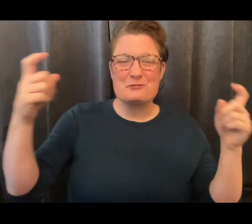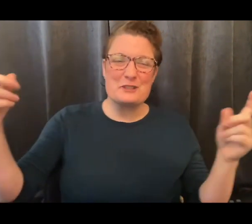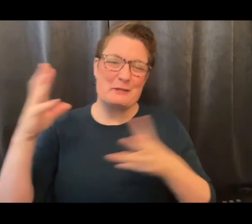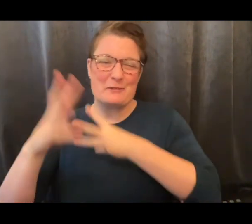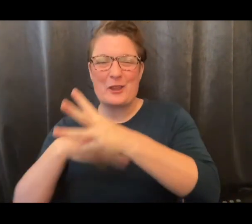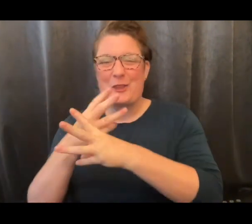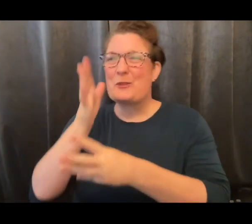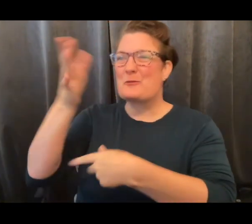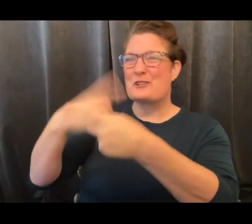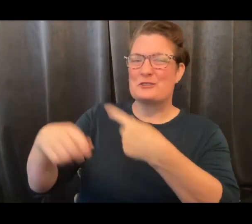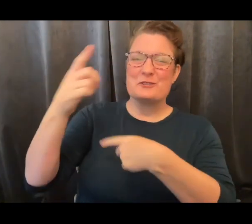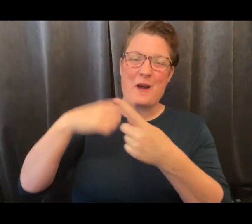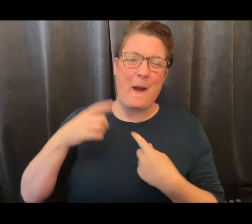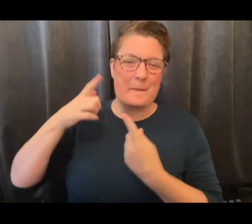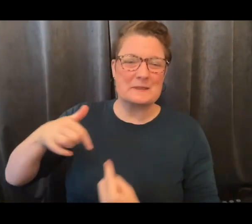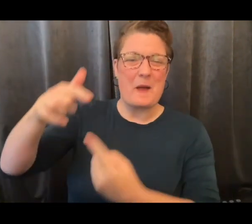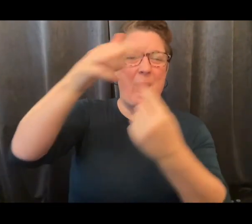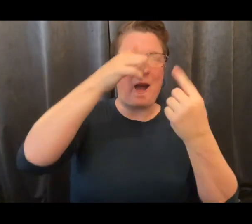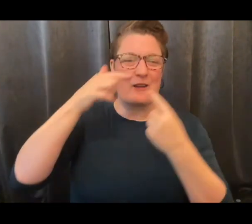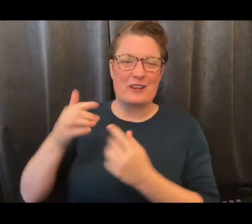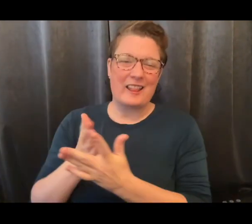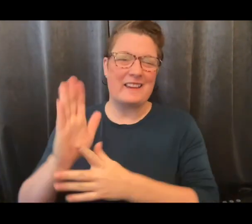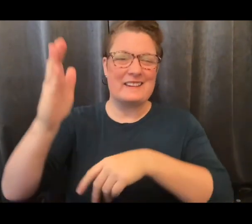Dream it alive, dream it alive, Dreaming the World to Come.